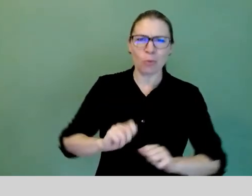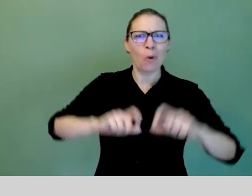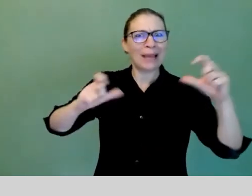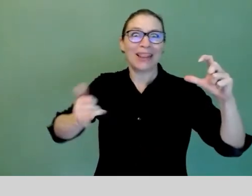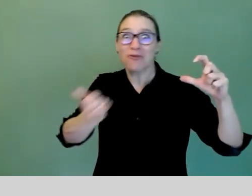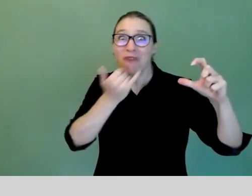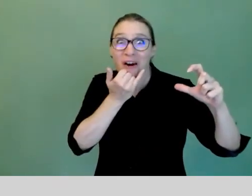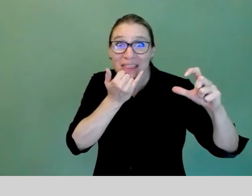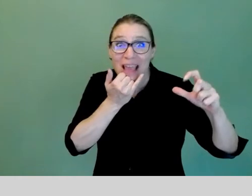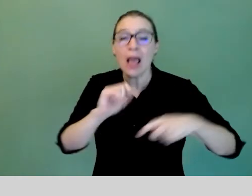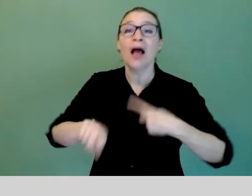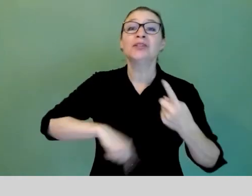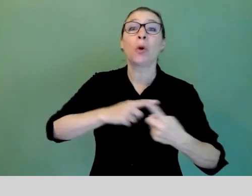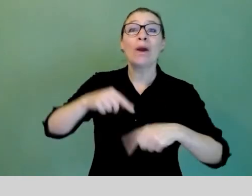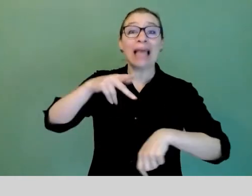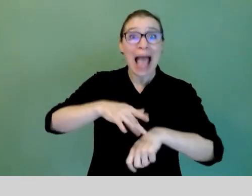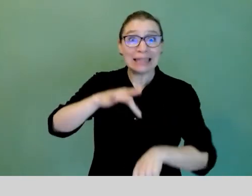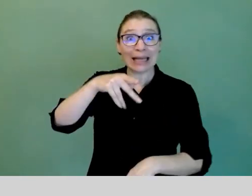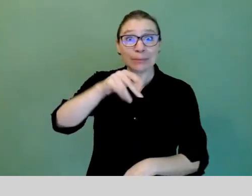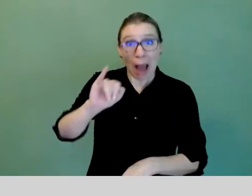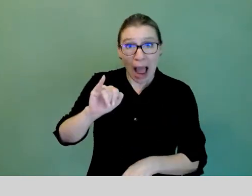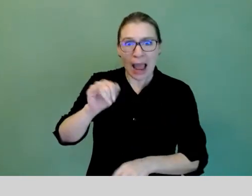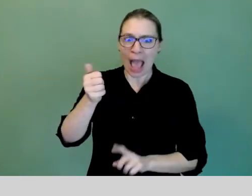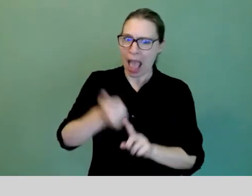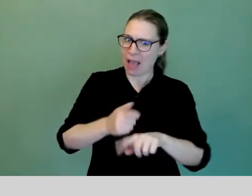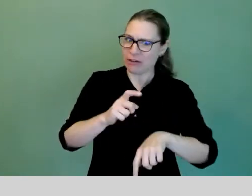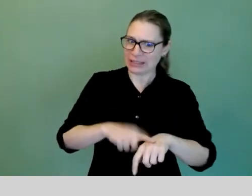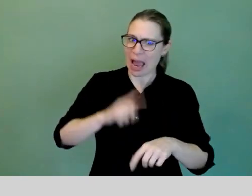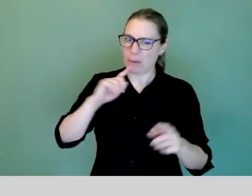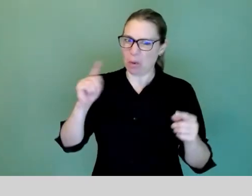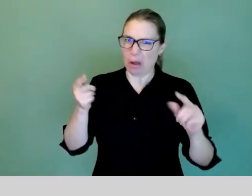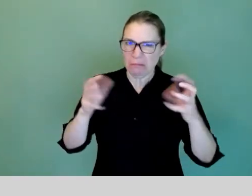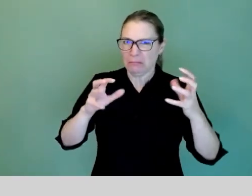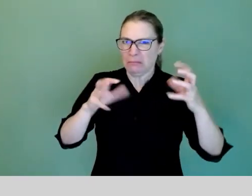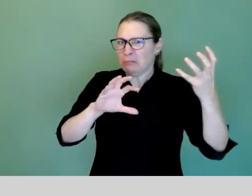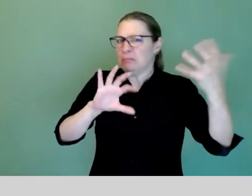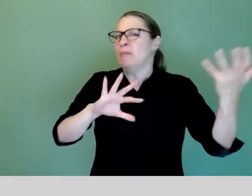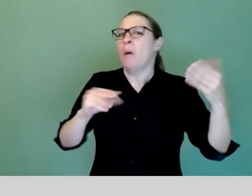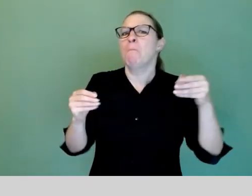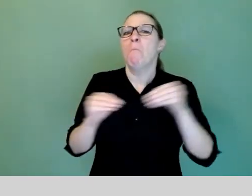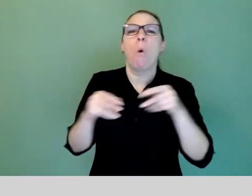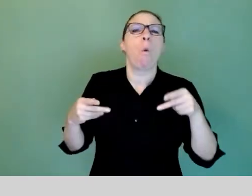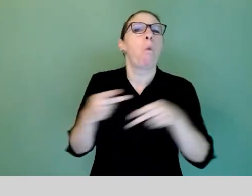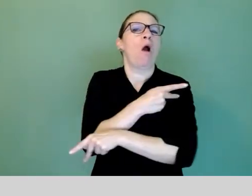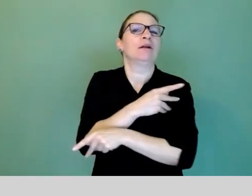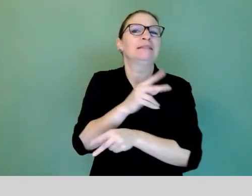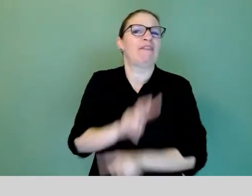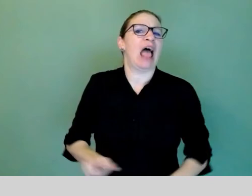each time they will get a gradually worse value. So now we're done,